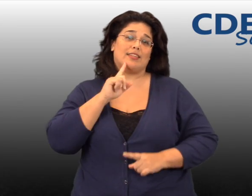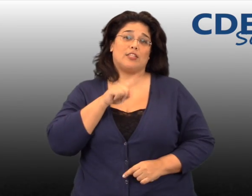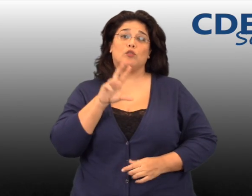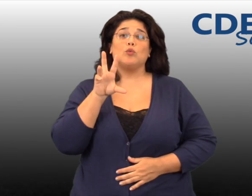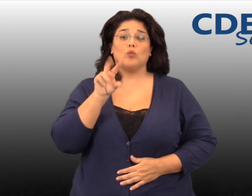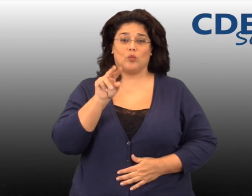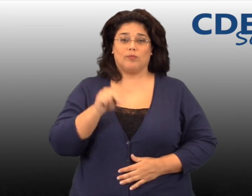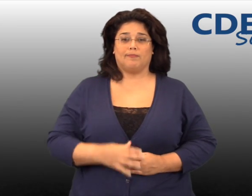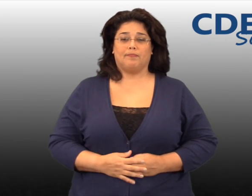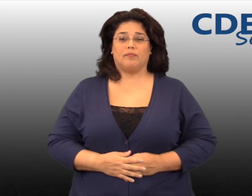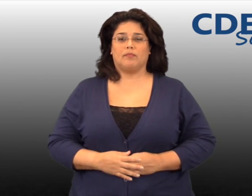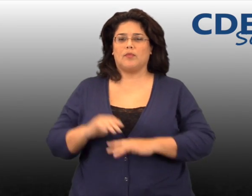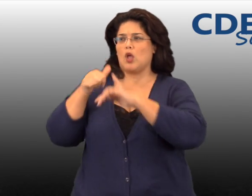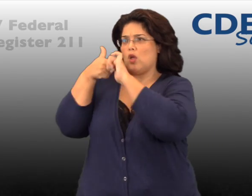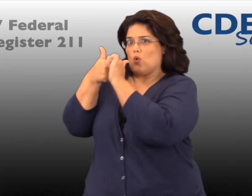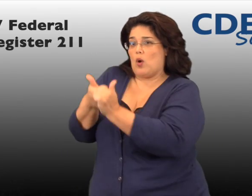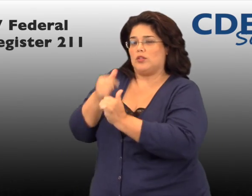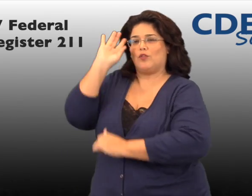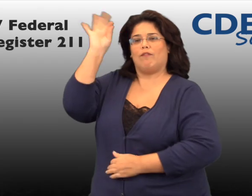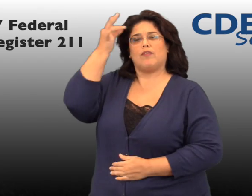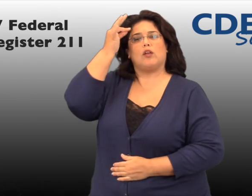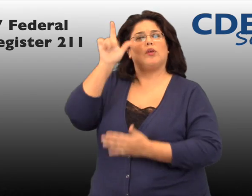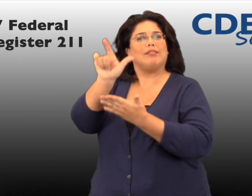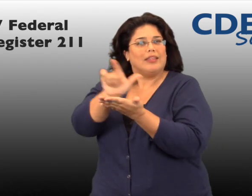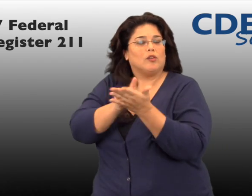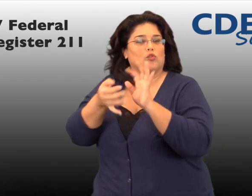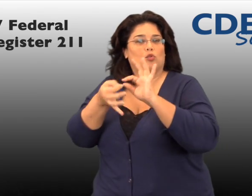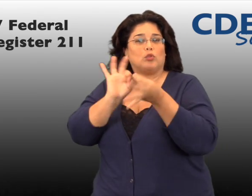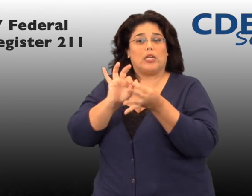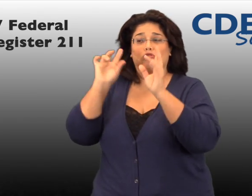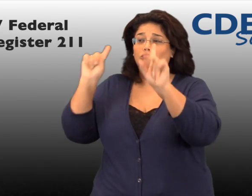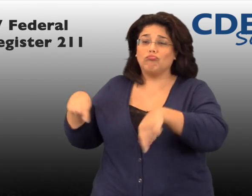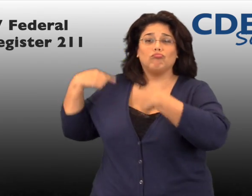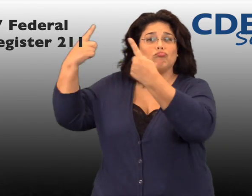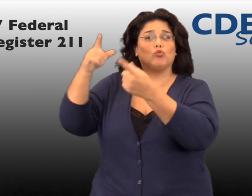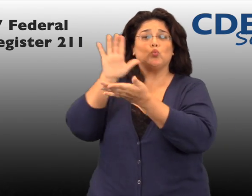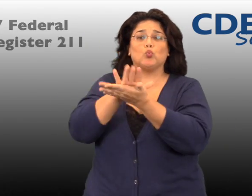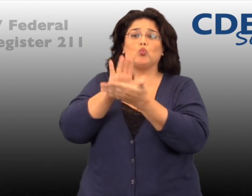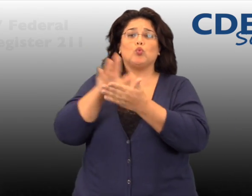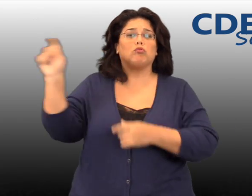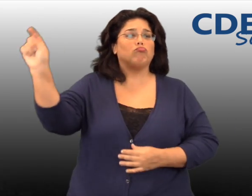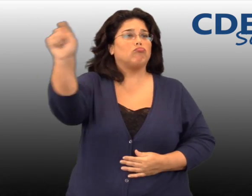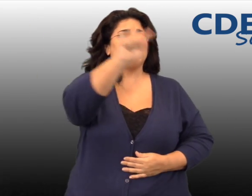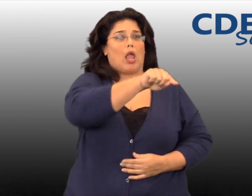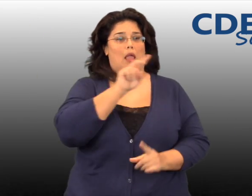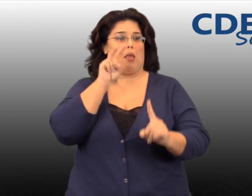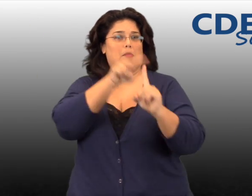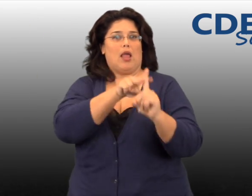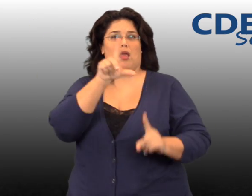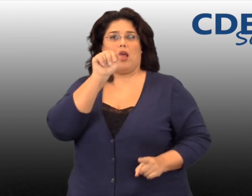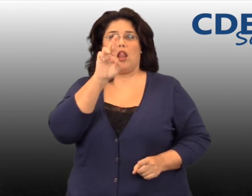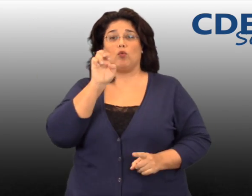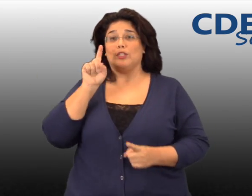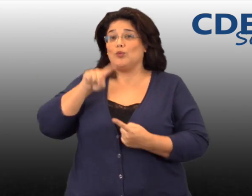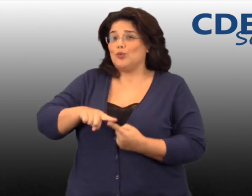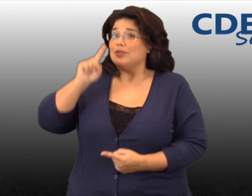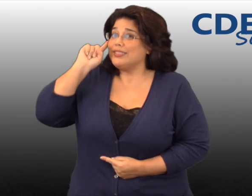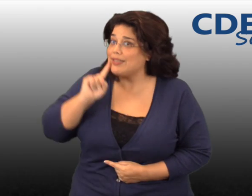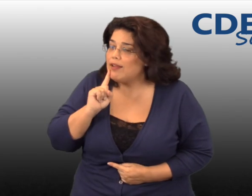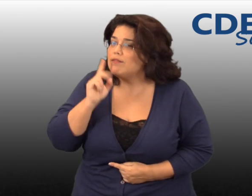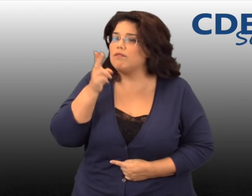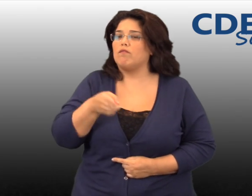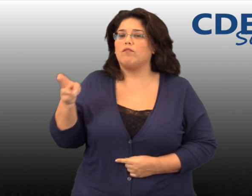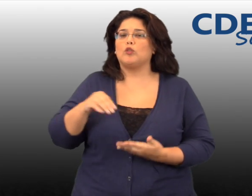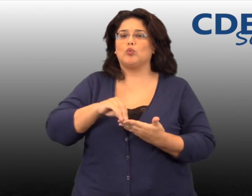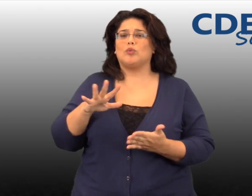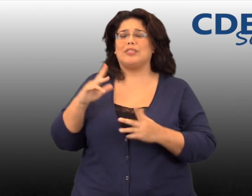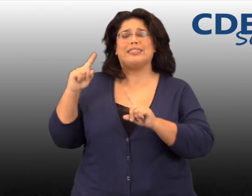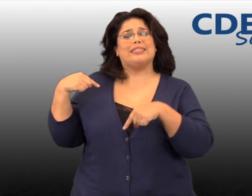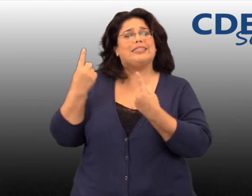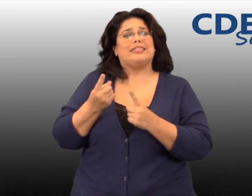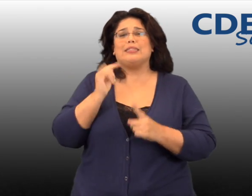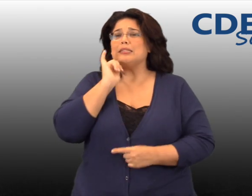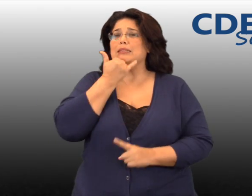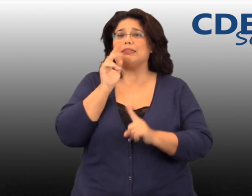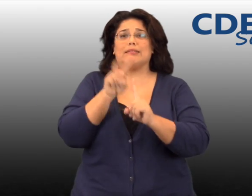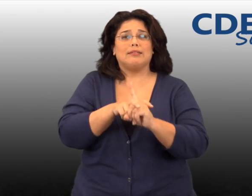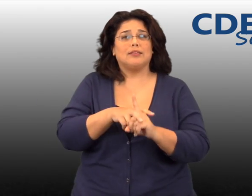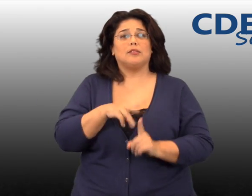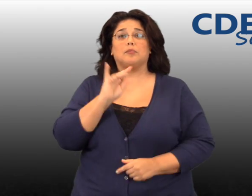According to Federal Register legal interpretation of LRE applied to Deaf and Hard of Hearing